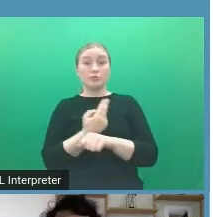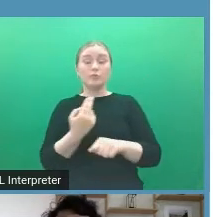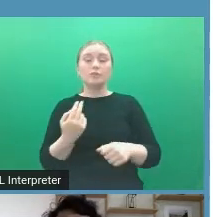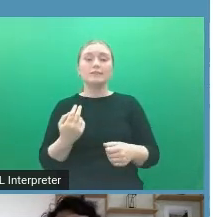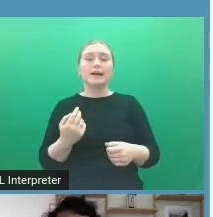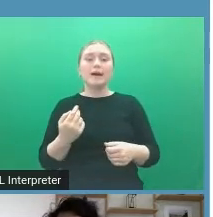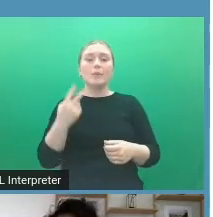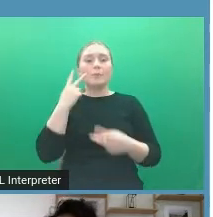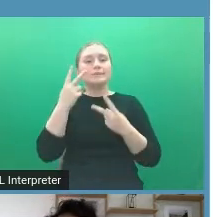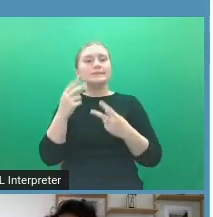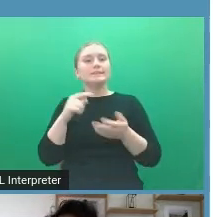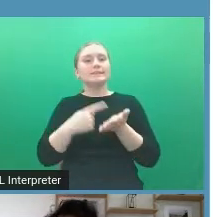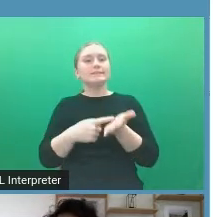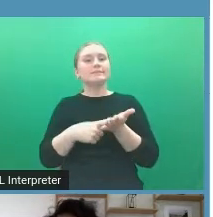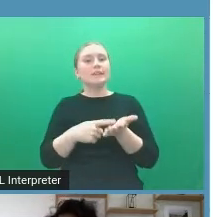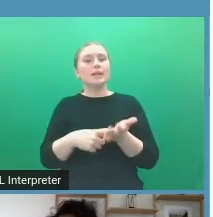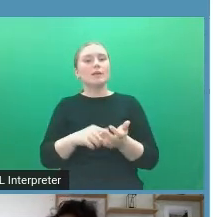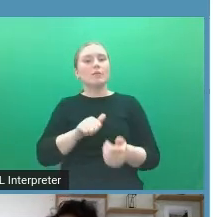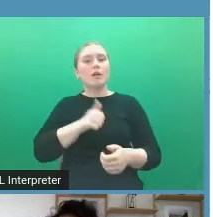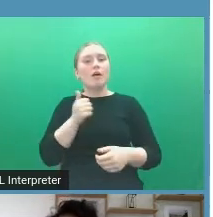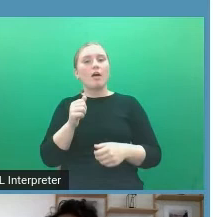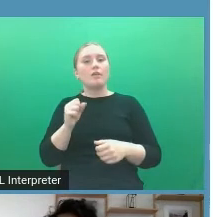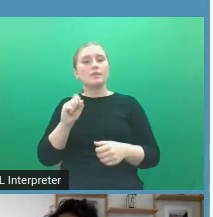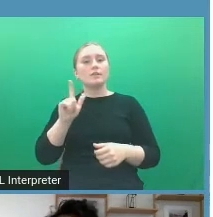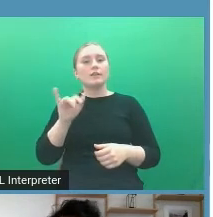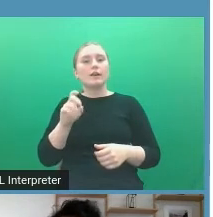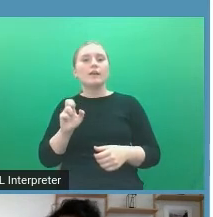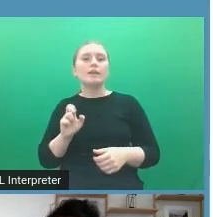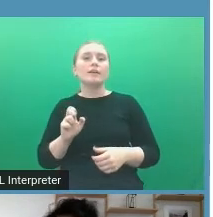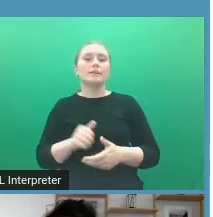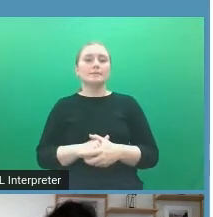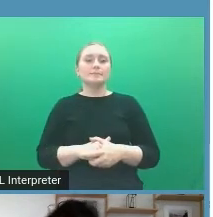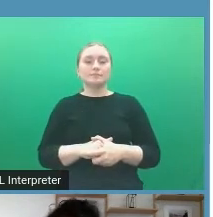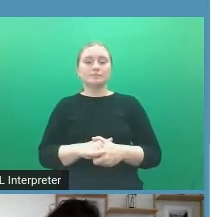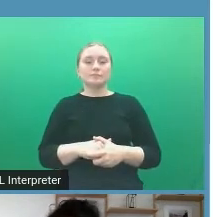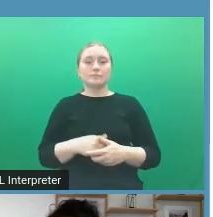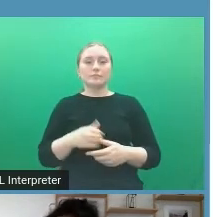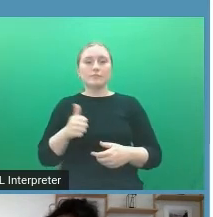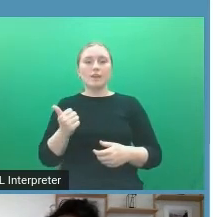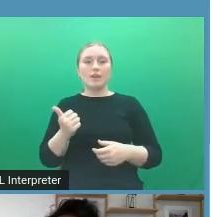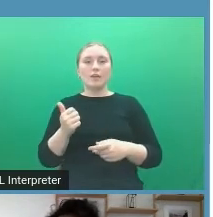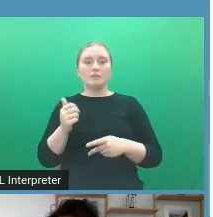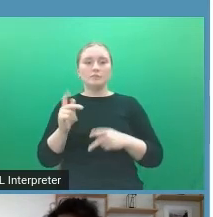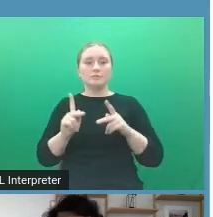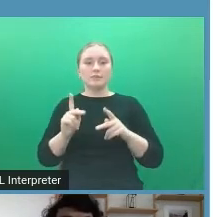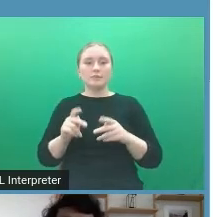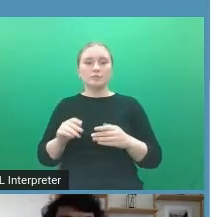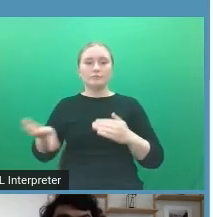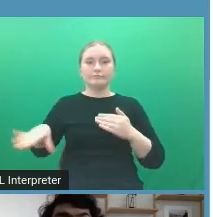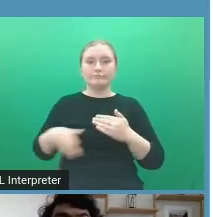examples of these on the next slide briefly. These systems all contribute to the accessibility of the